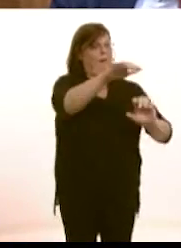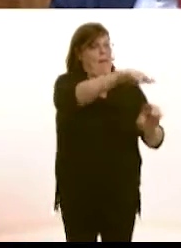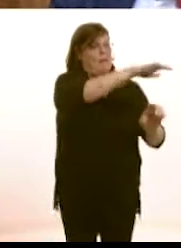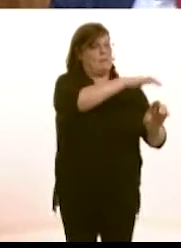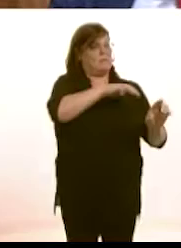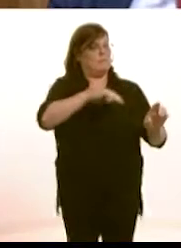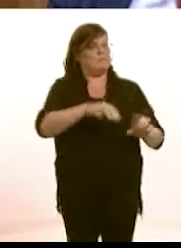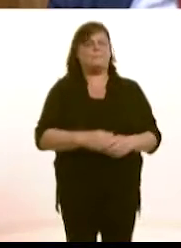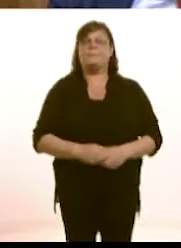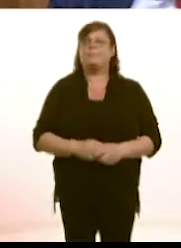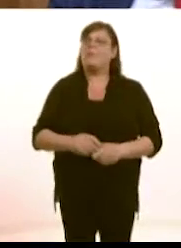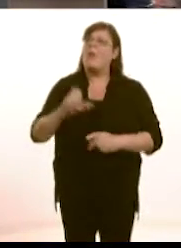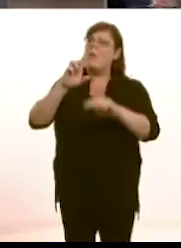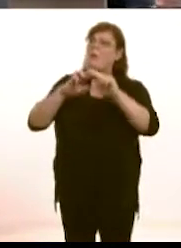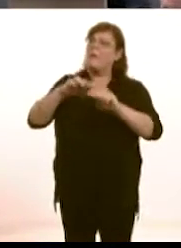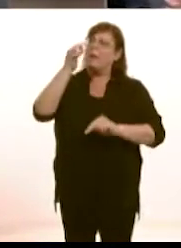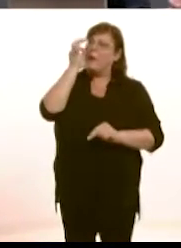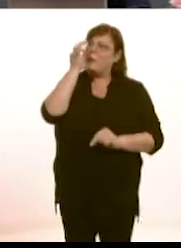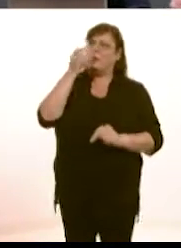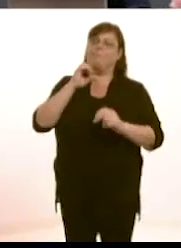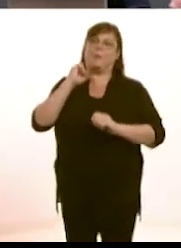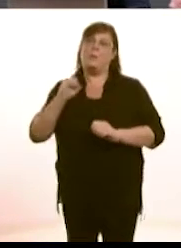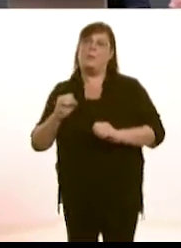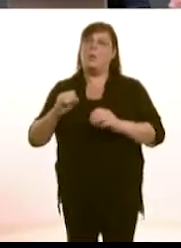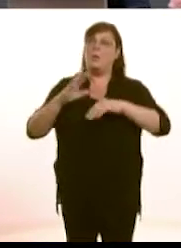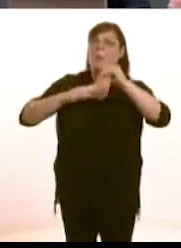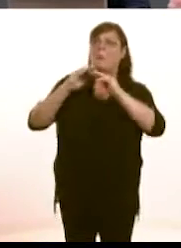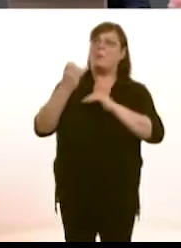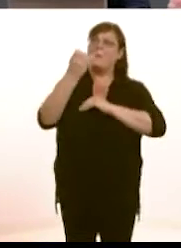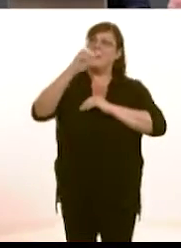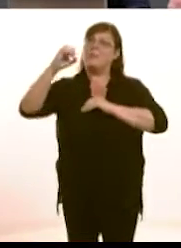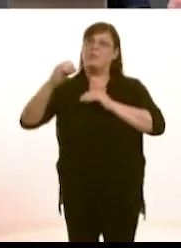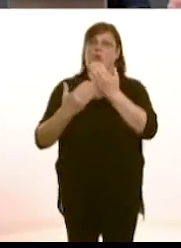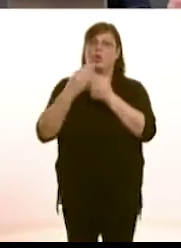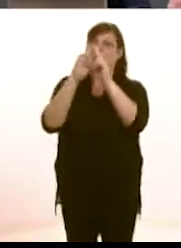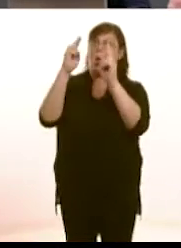Jenny Rathbone: Cardiff council is committed to building 600 new homes over the next 10